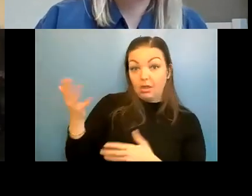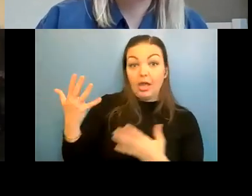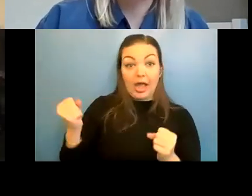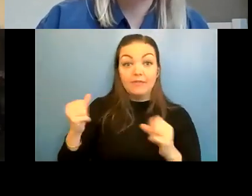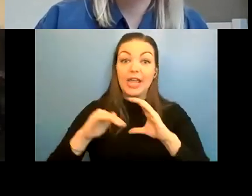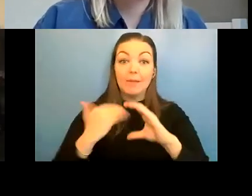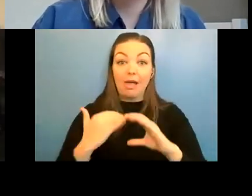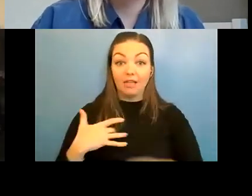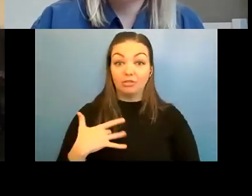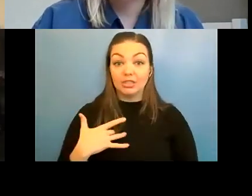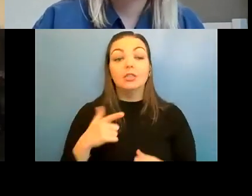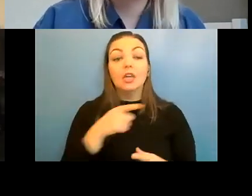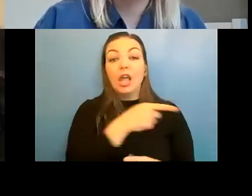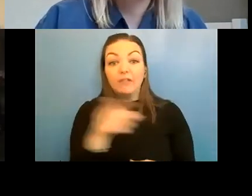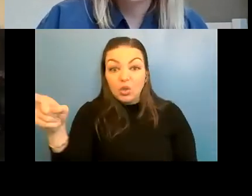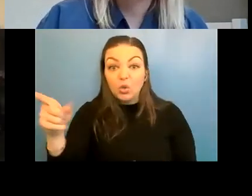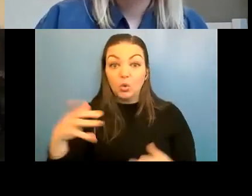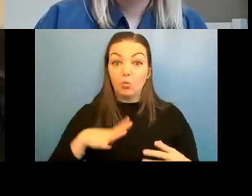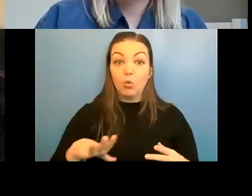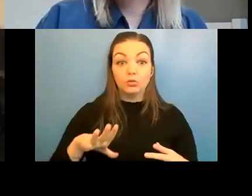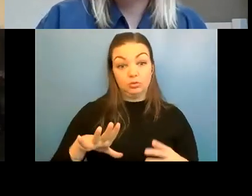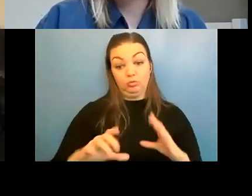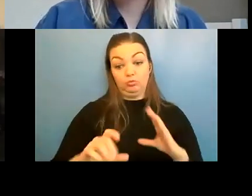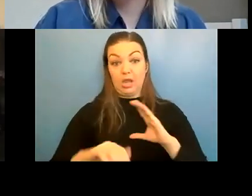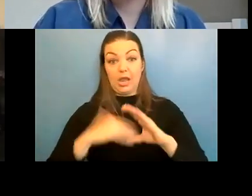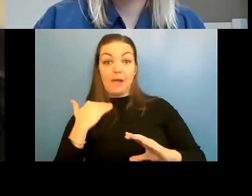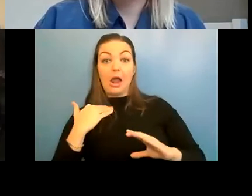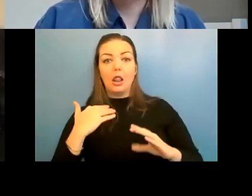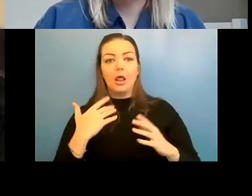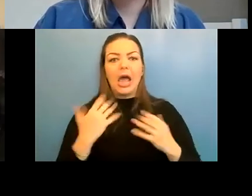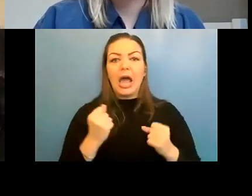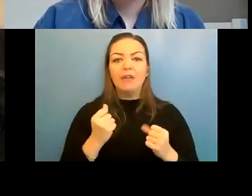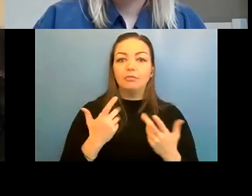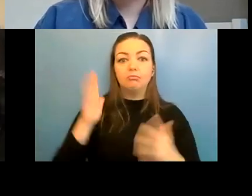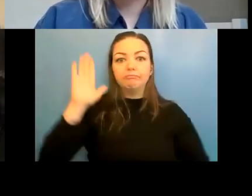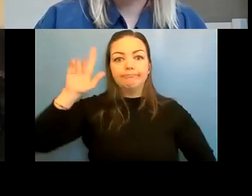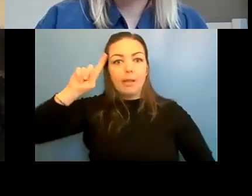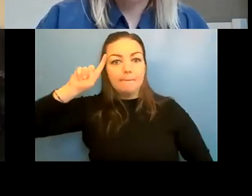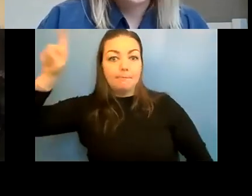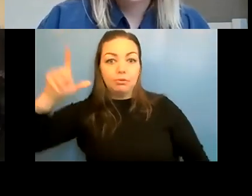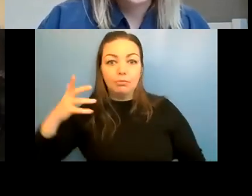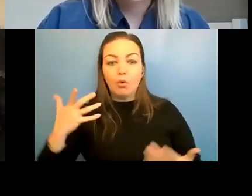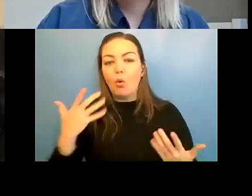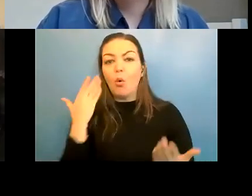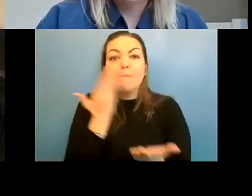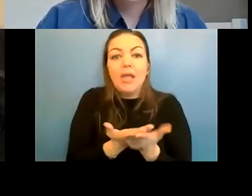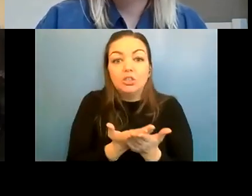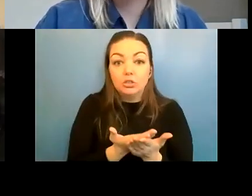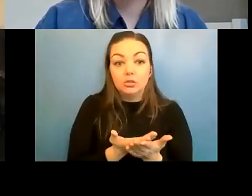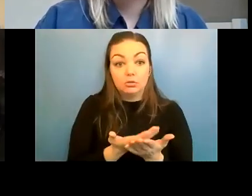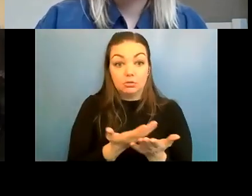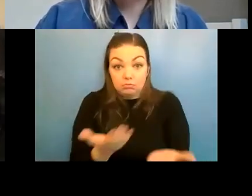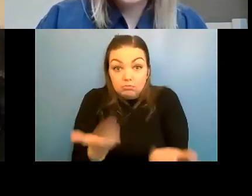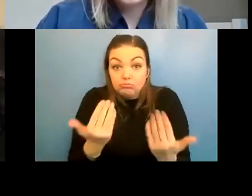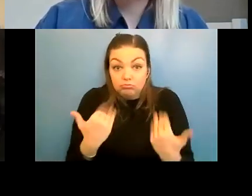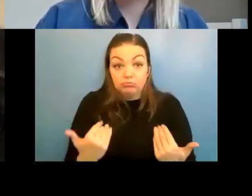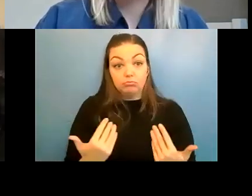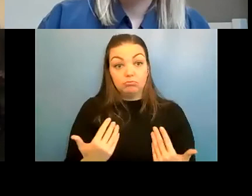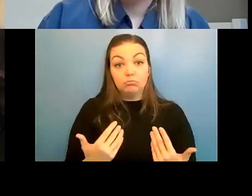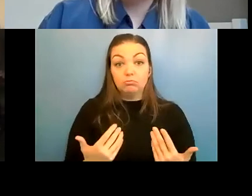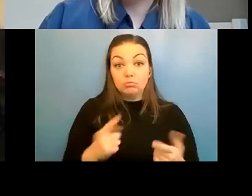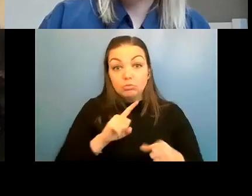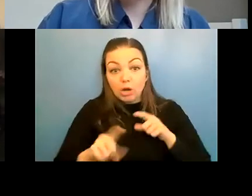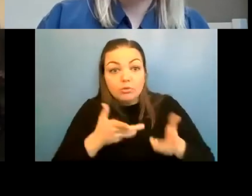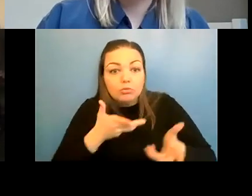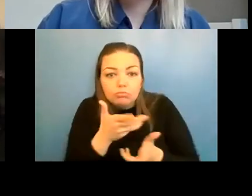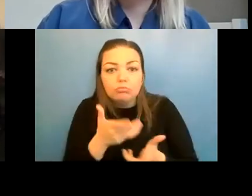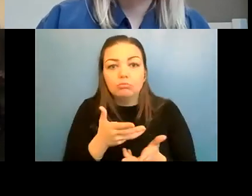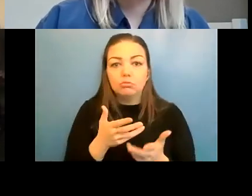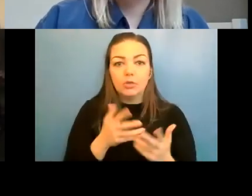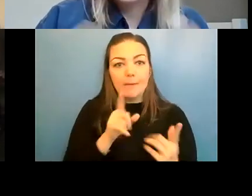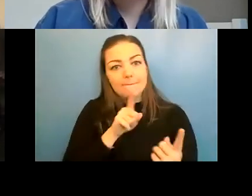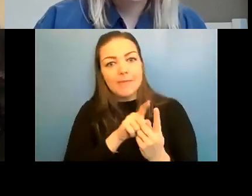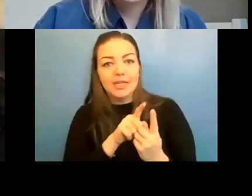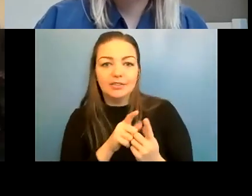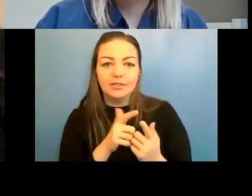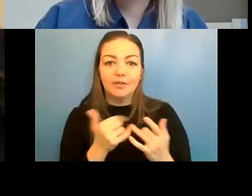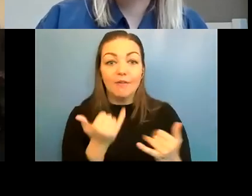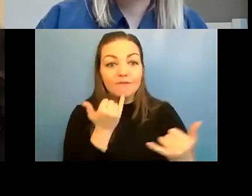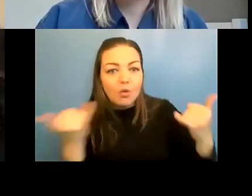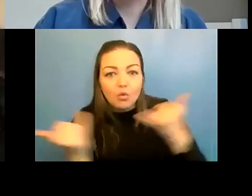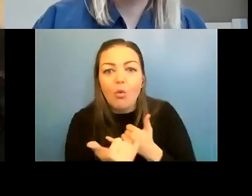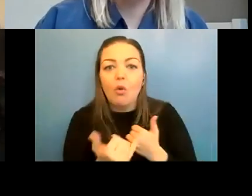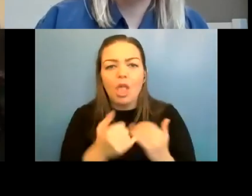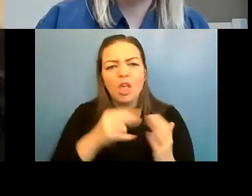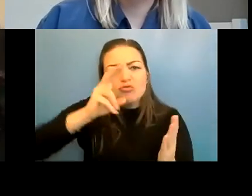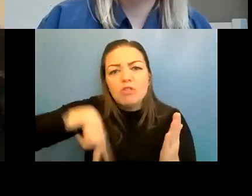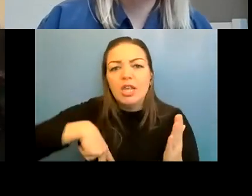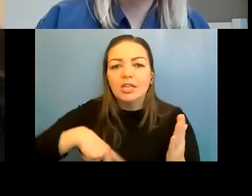But there are people like me and Ruth behind every single e-mail address, and if someone e-mails us with a pitch, an idea, it doesn't matter what stage it's at,